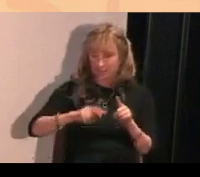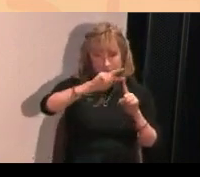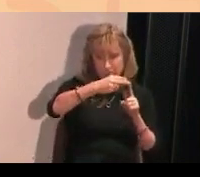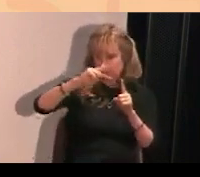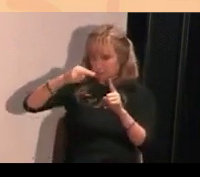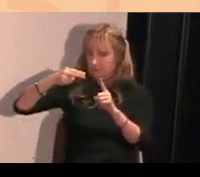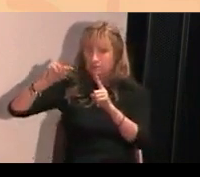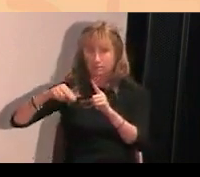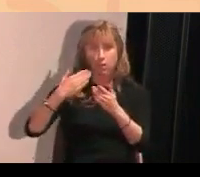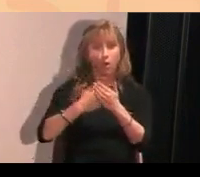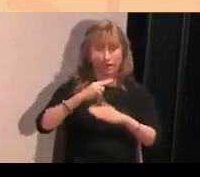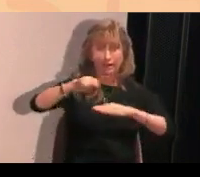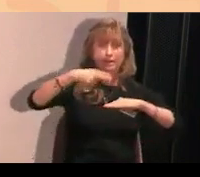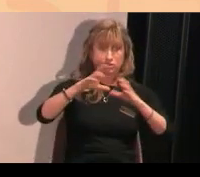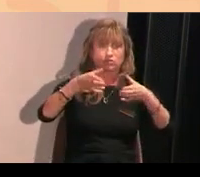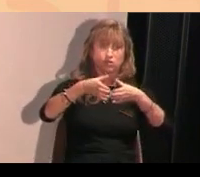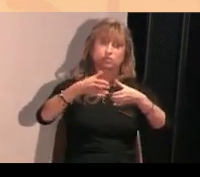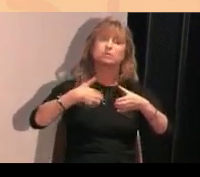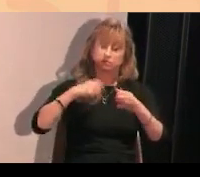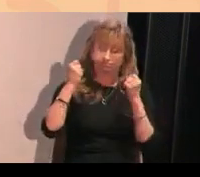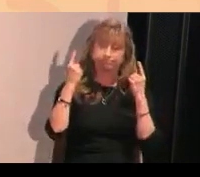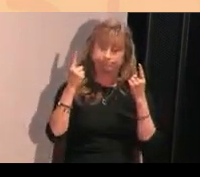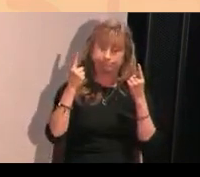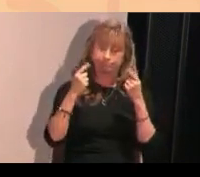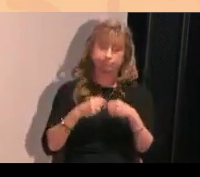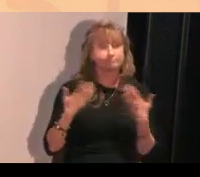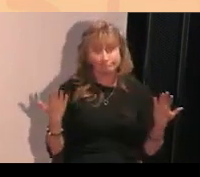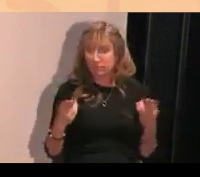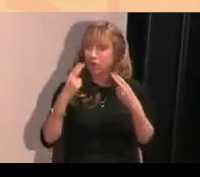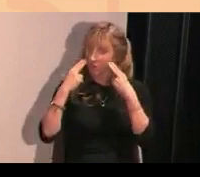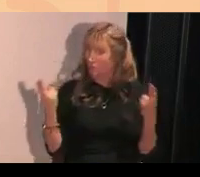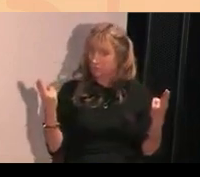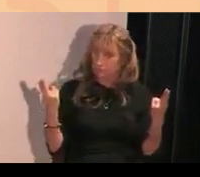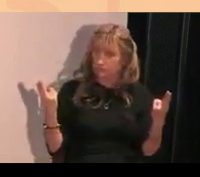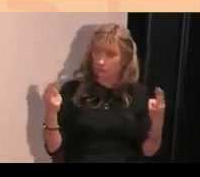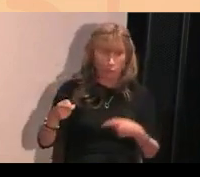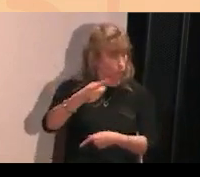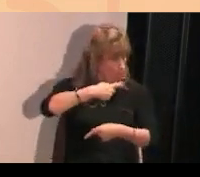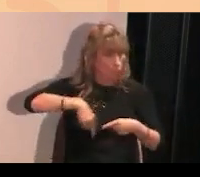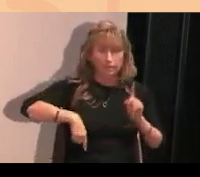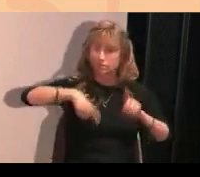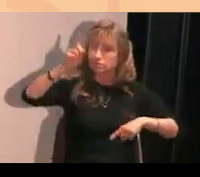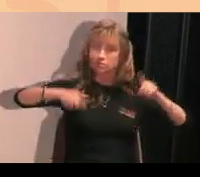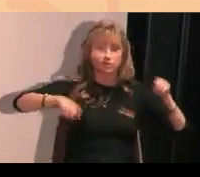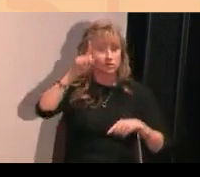and that we must recognise is only natural we are diverse people from many different